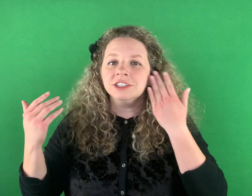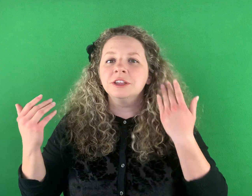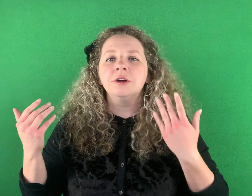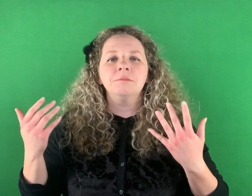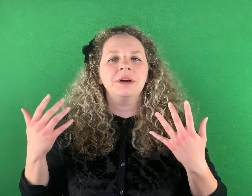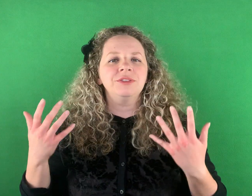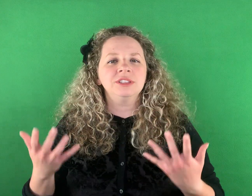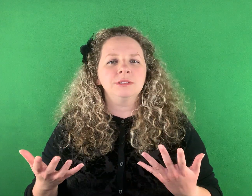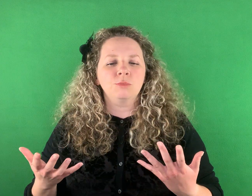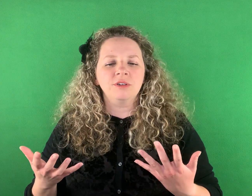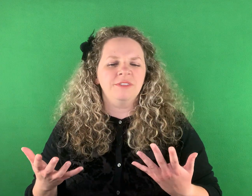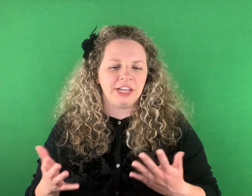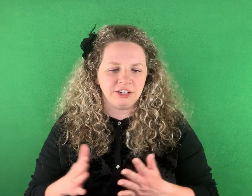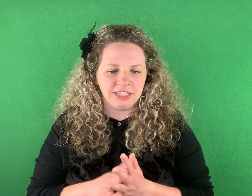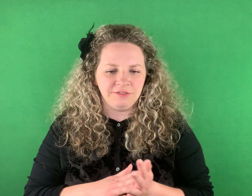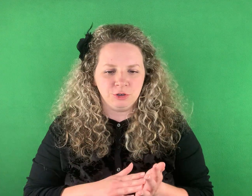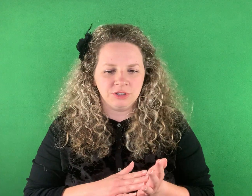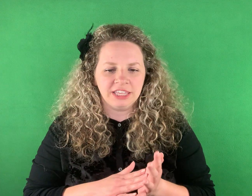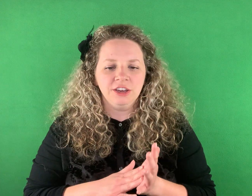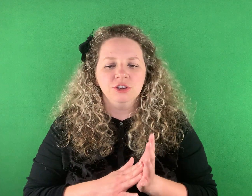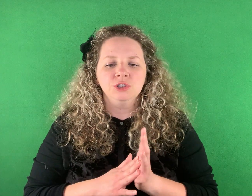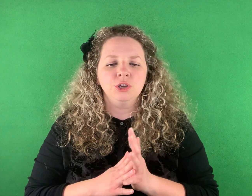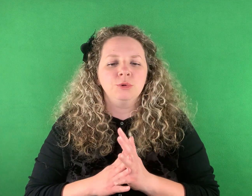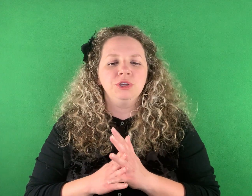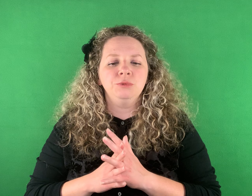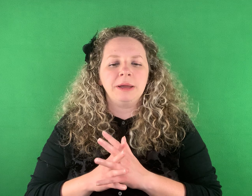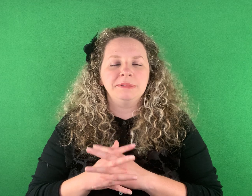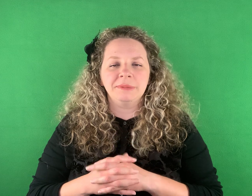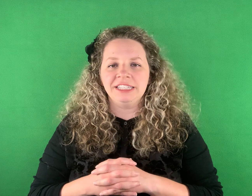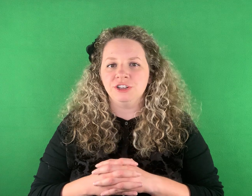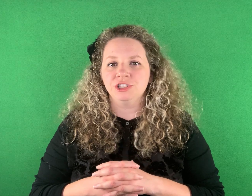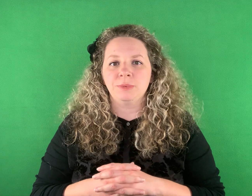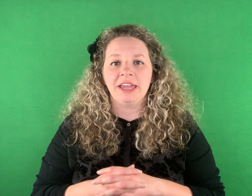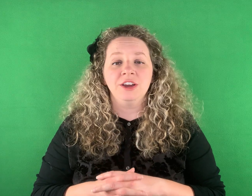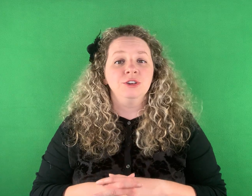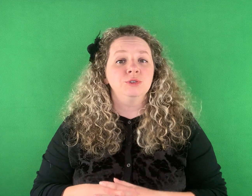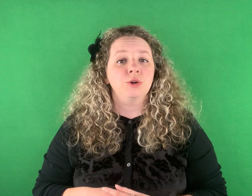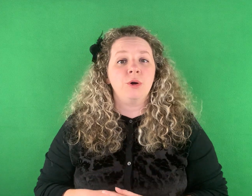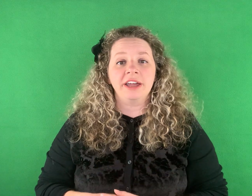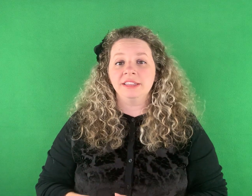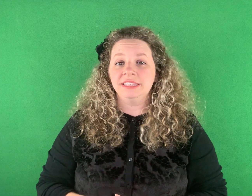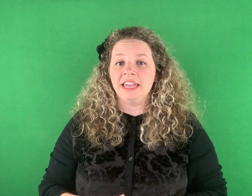but this is more figurative, usually. So, “You wiped my tears away.” So I could say